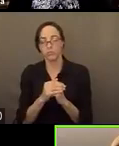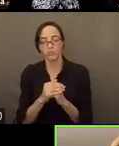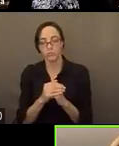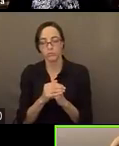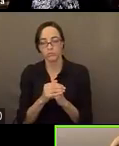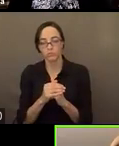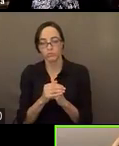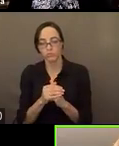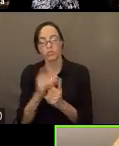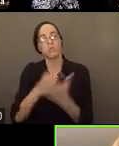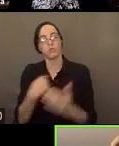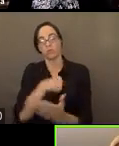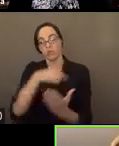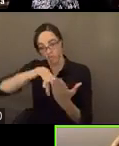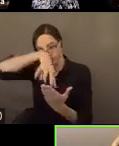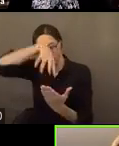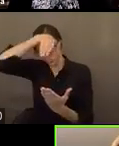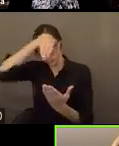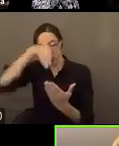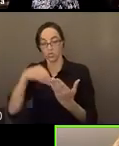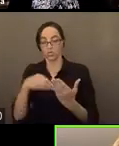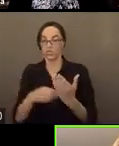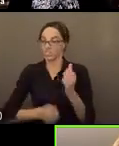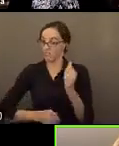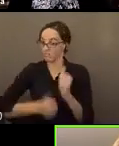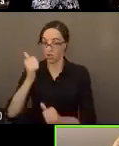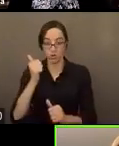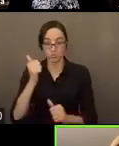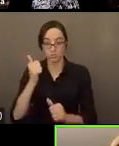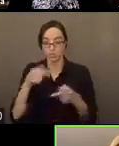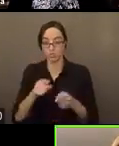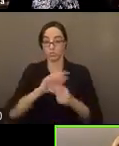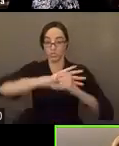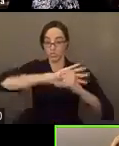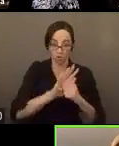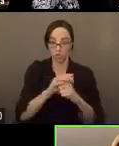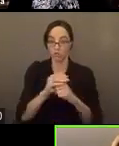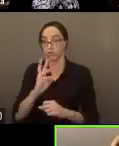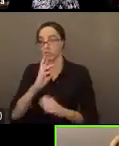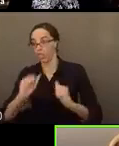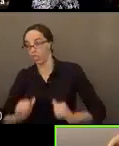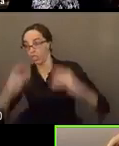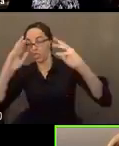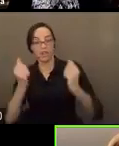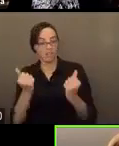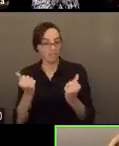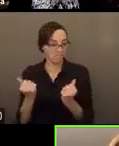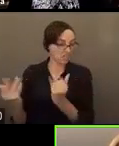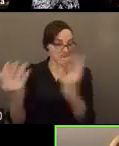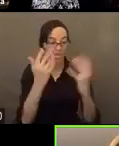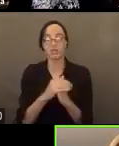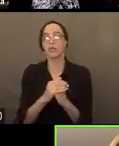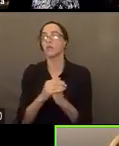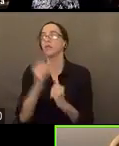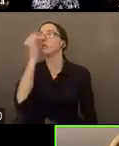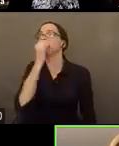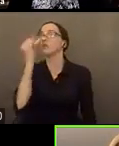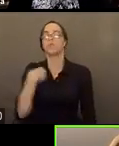and covid is how much we need each other and i think when the fires diminish and when we find